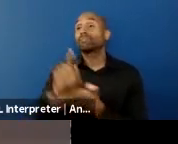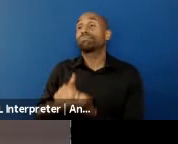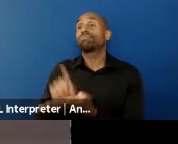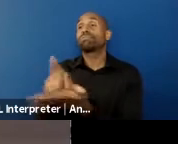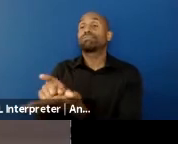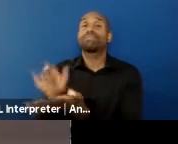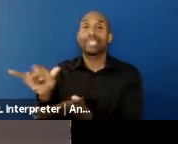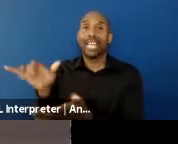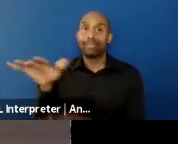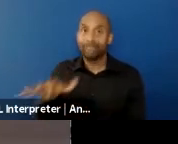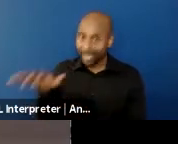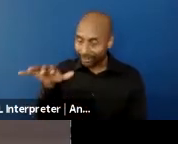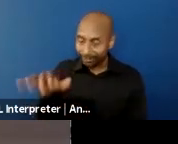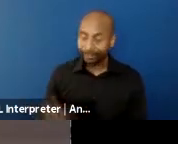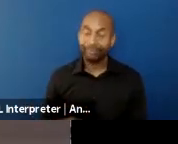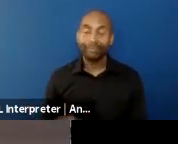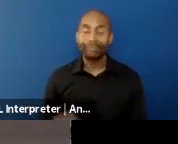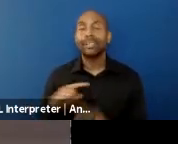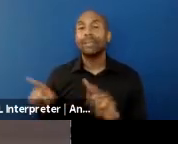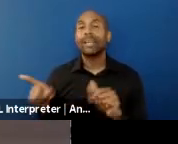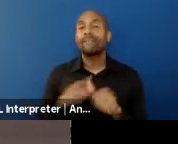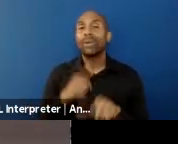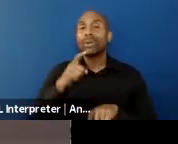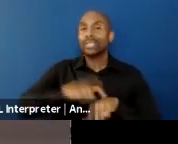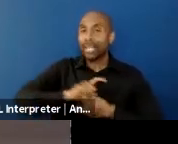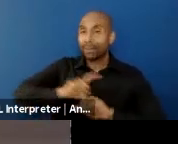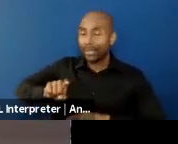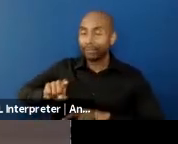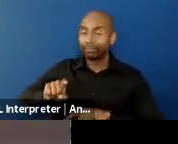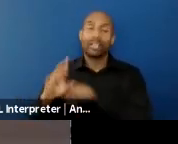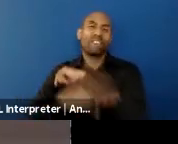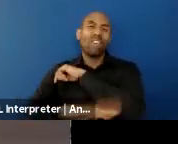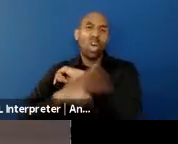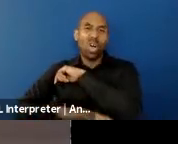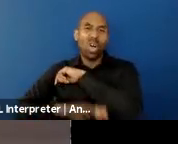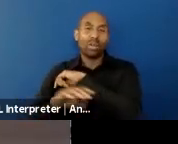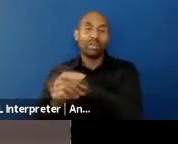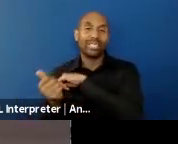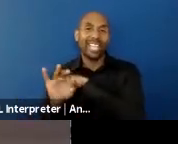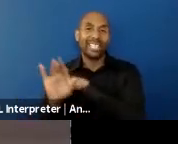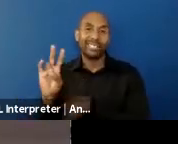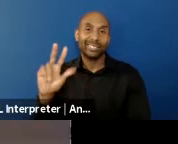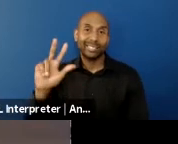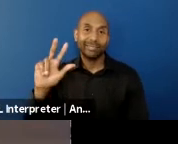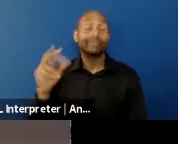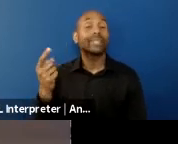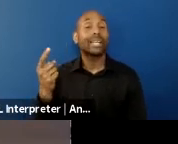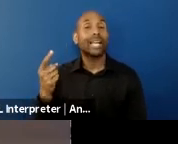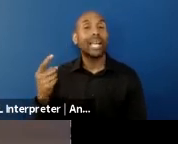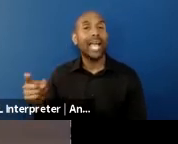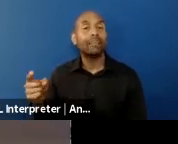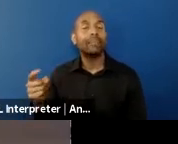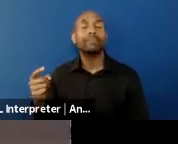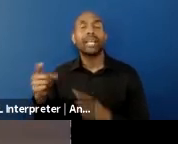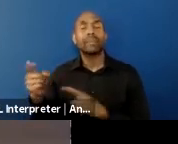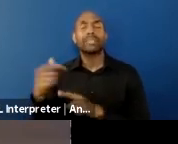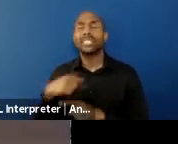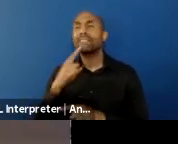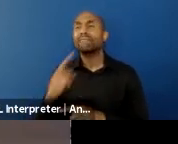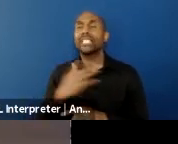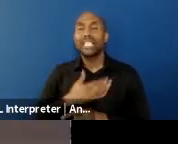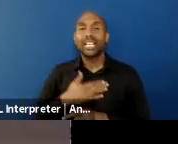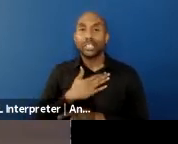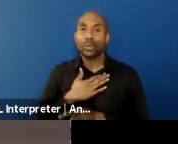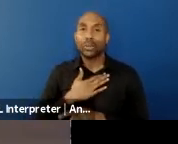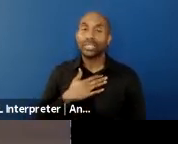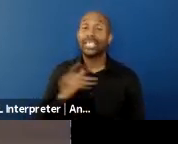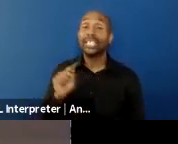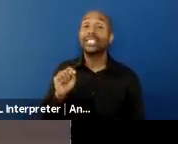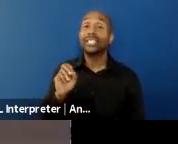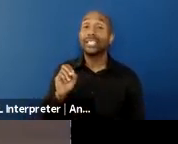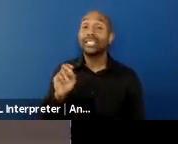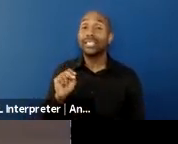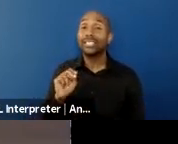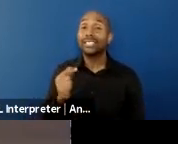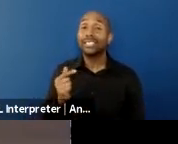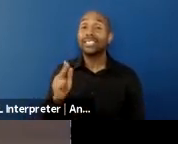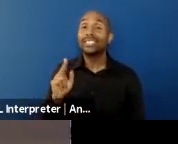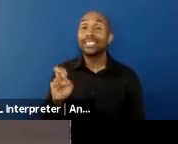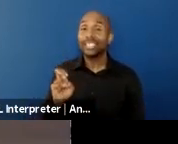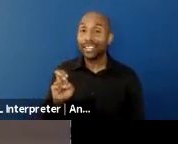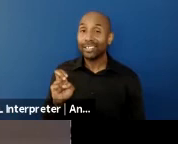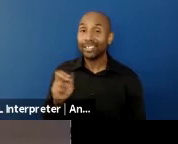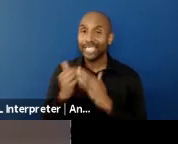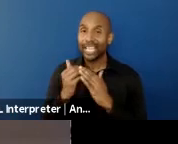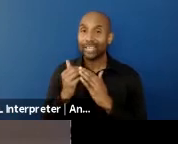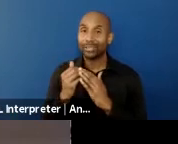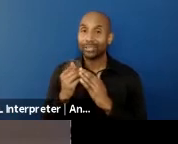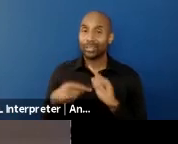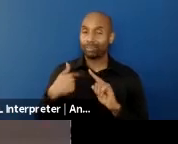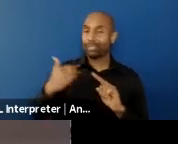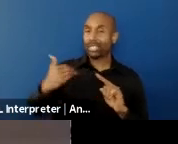The first time I went there in fall of 73, I used to enjoy tongue sandwiches as a kid.